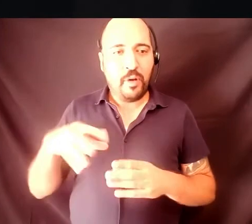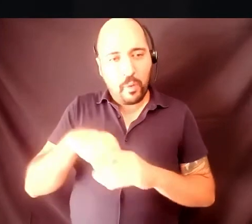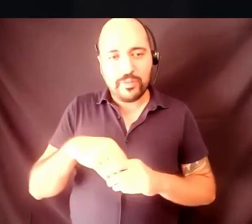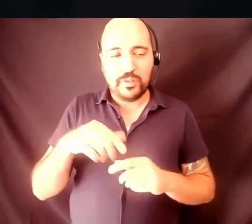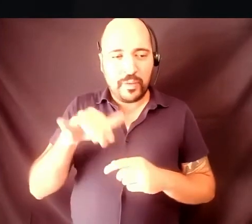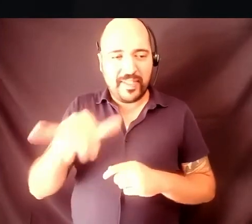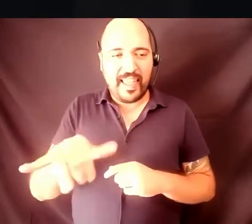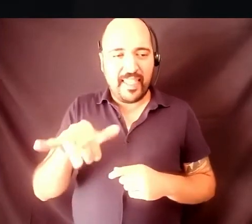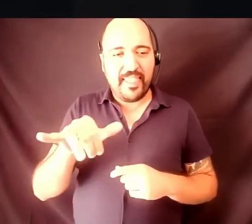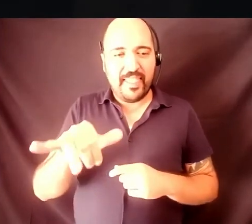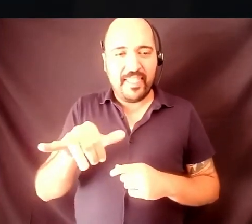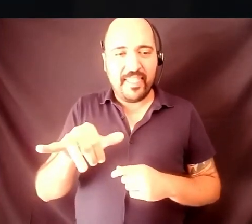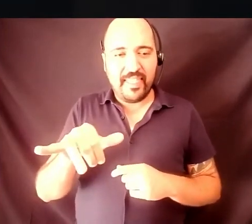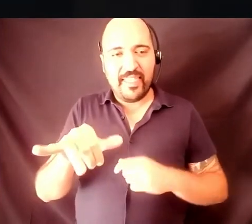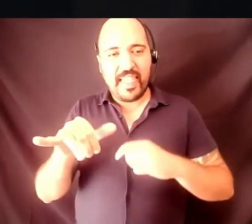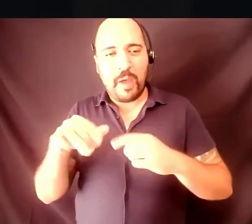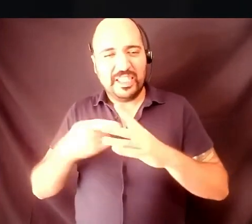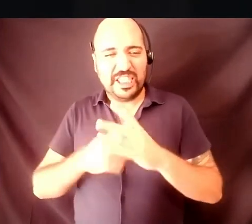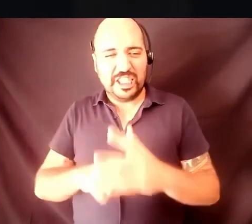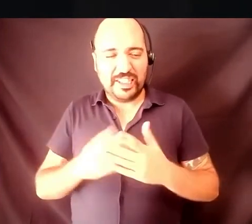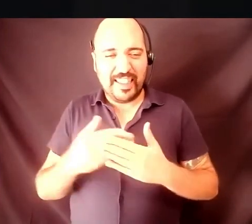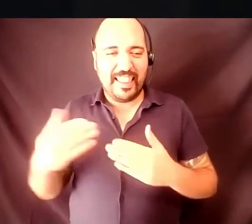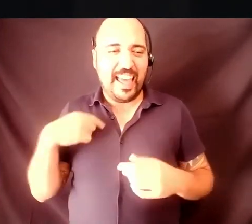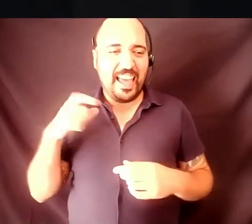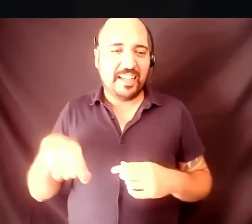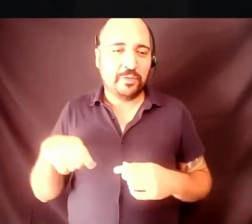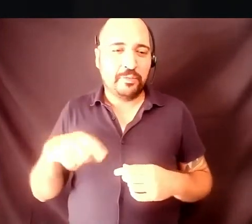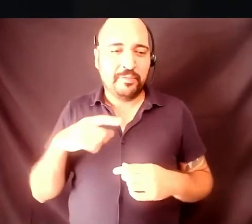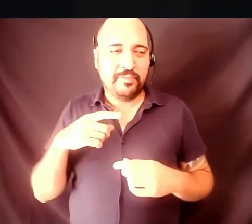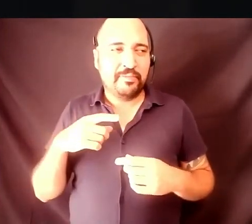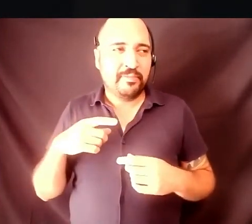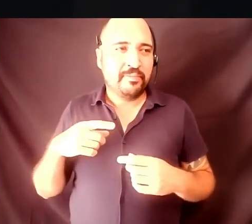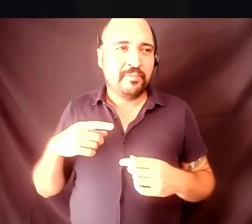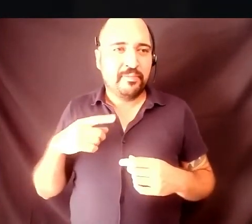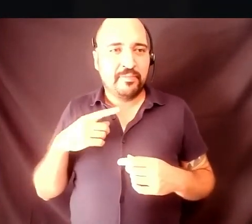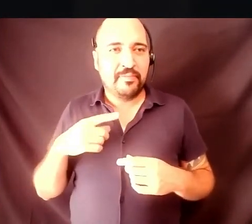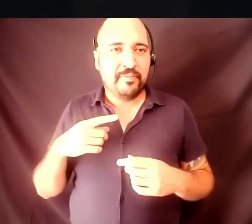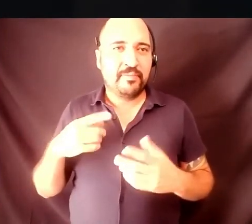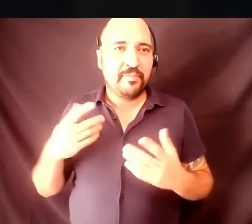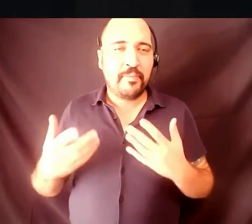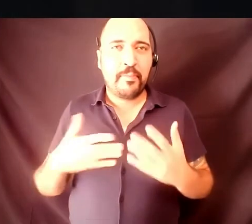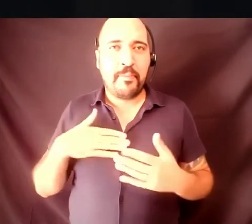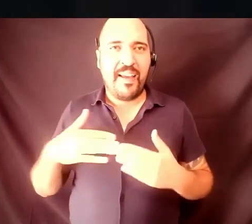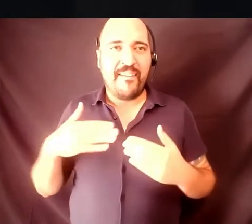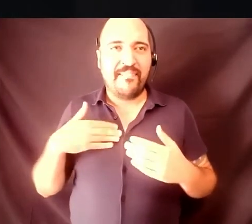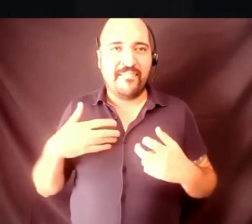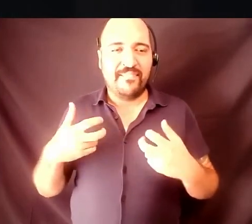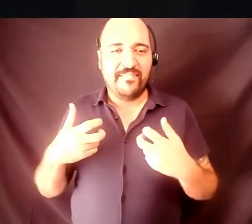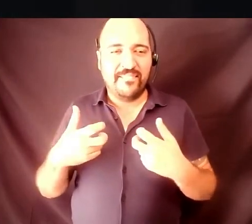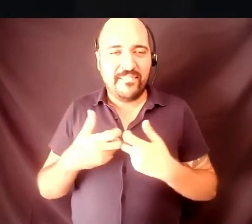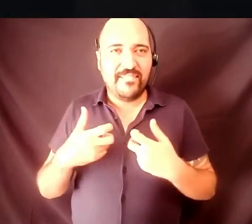So I had to be. You know, my physics. I had to lay that first. And then.